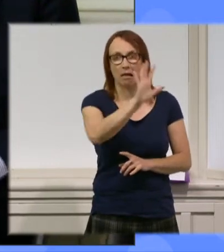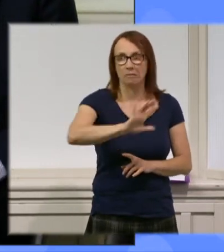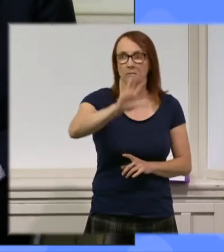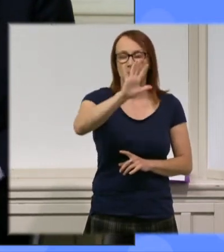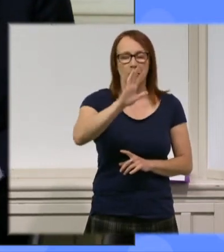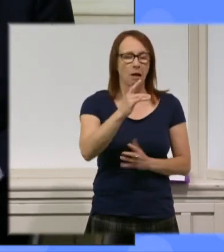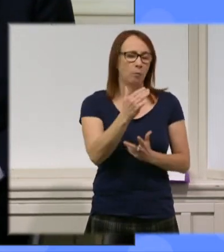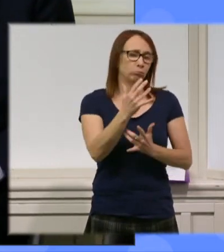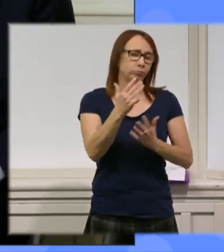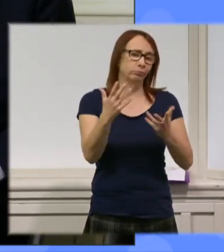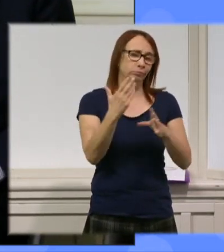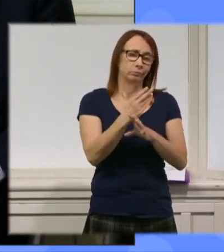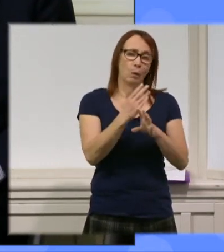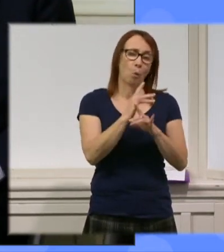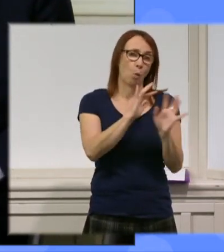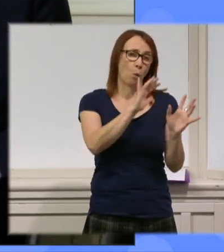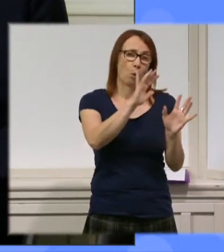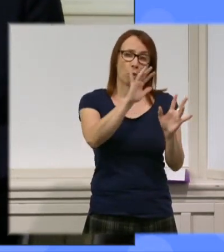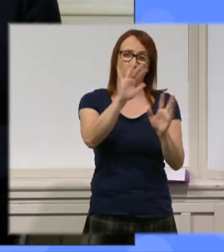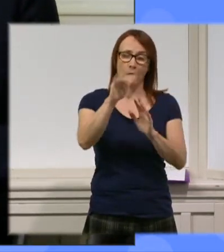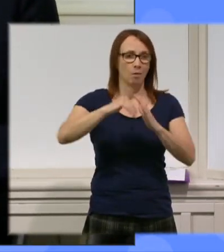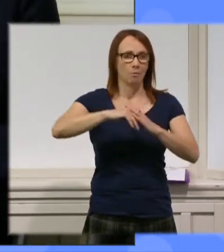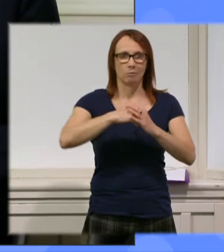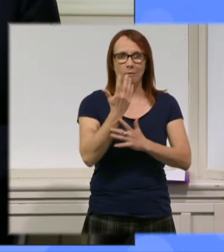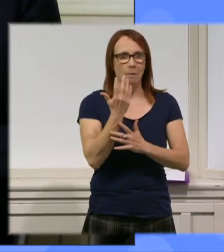good work being done up there in terms of development email the European marine